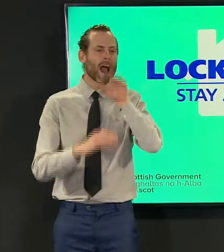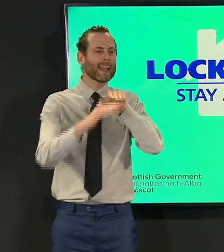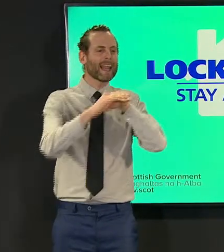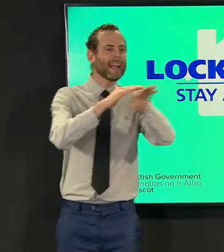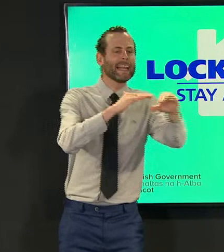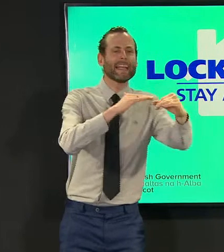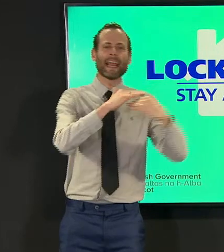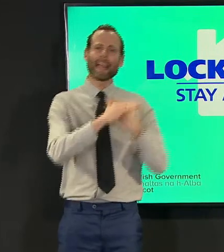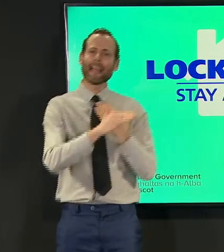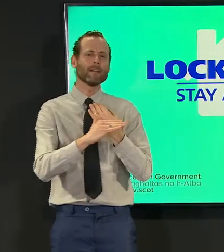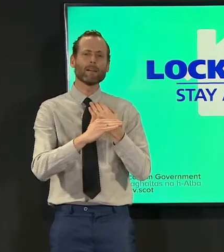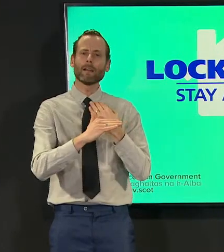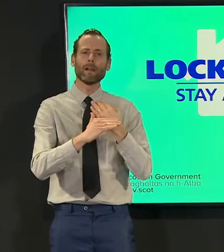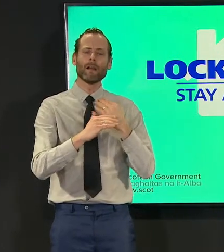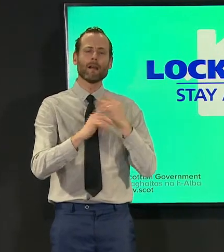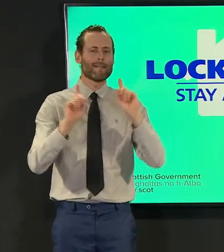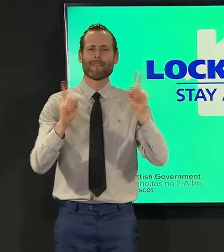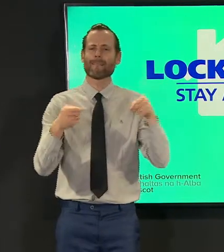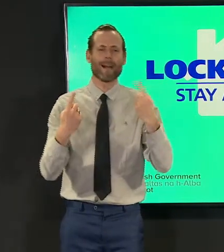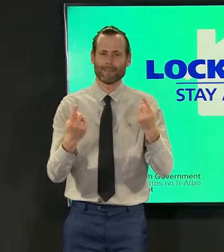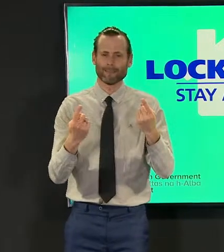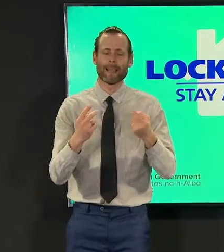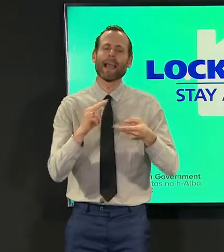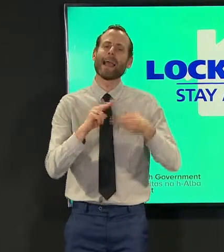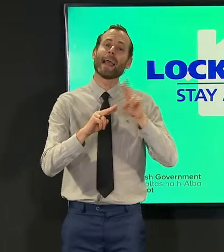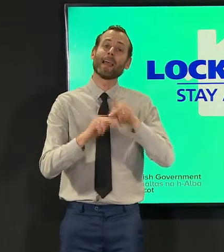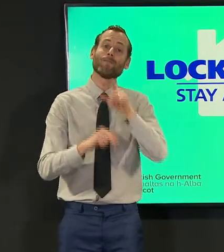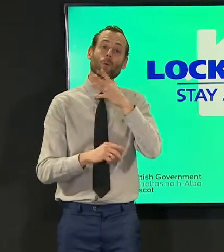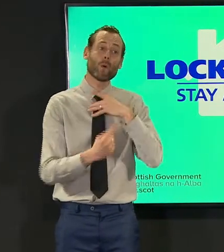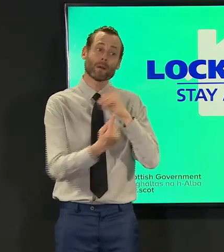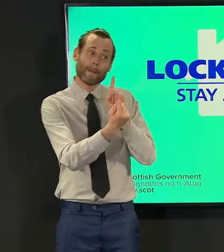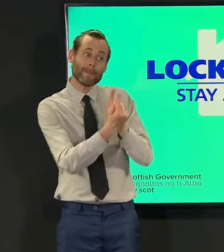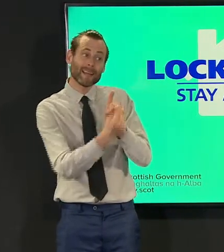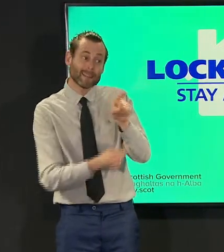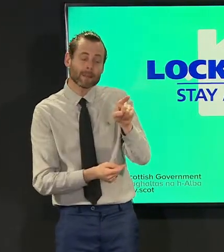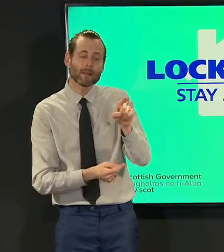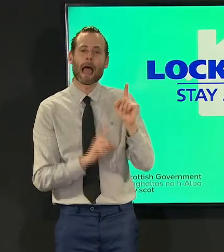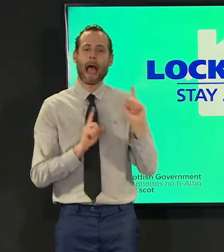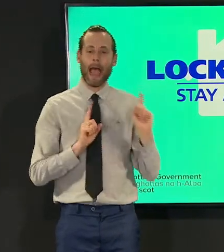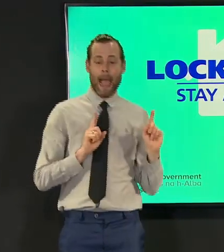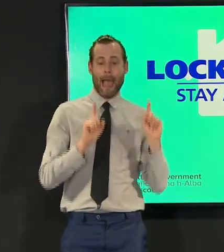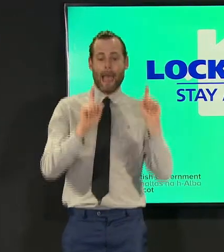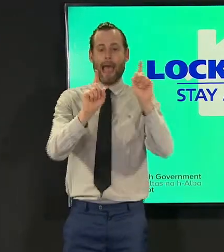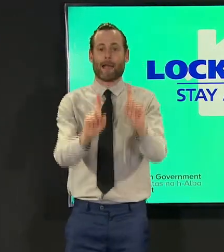indoors and if you meet someone outdoors you can only meet with one other person from one other